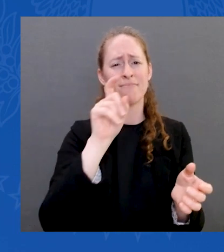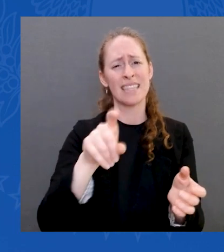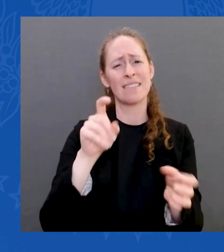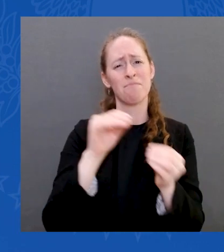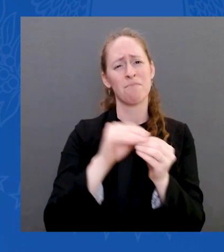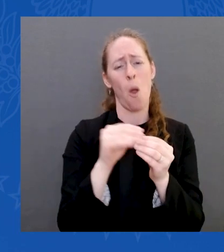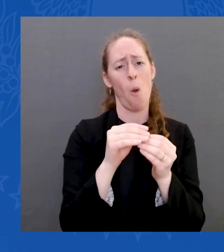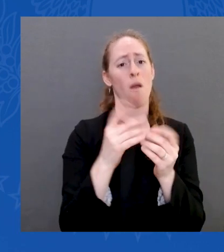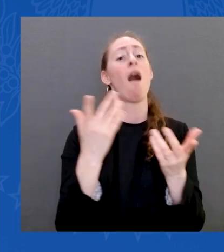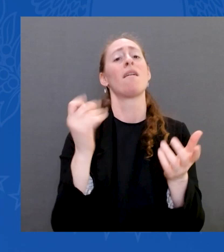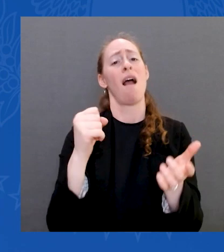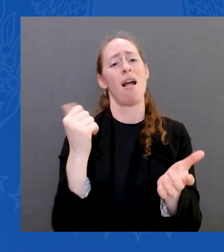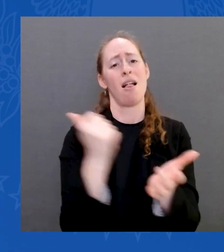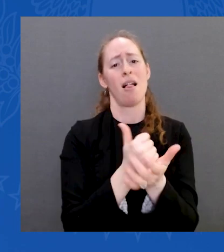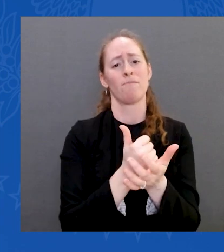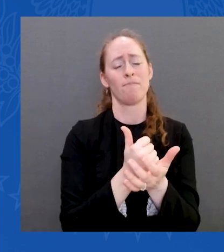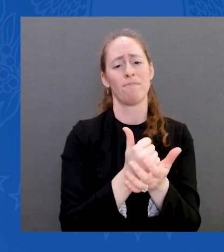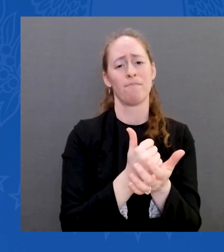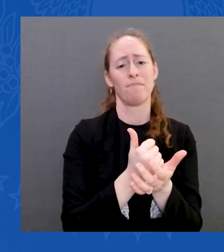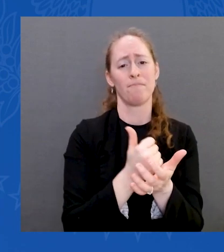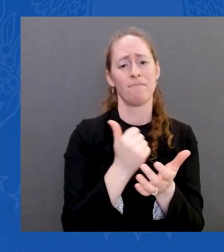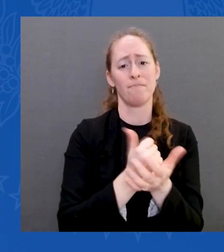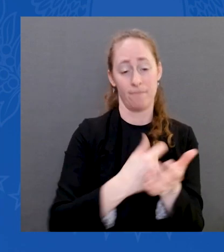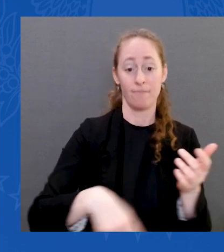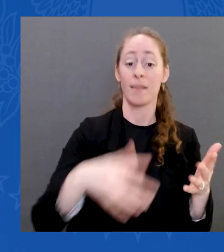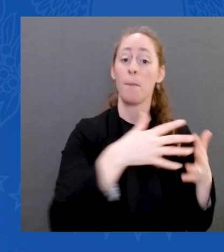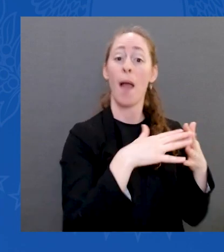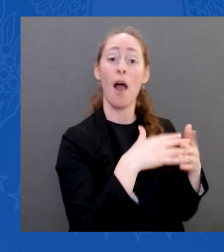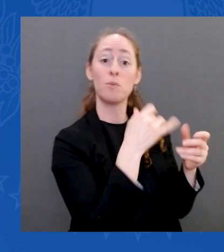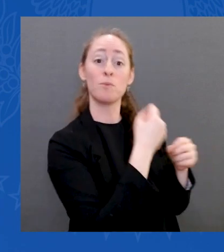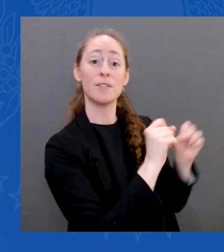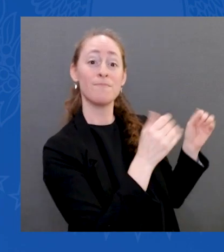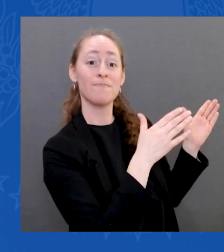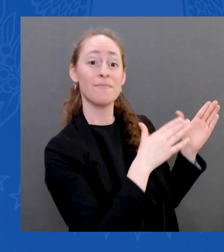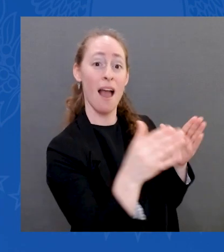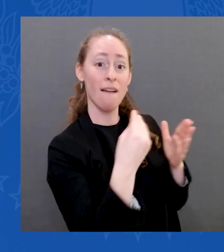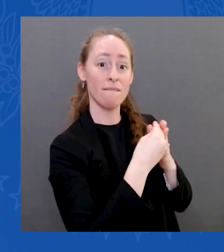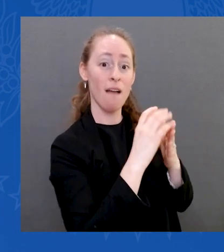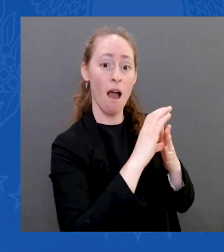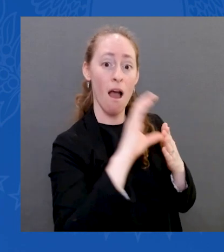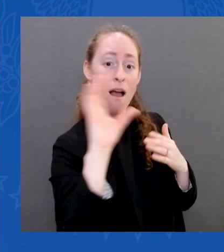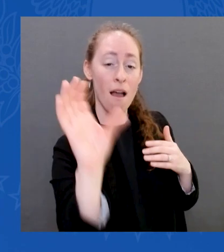are especially important now that we see the impact that this pandemic exacted on our children.